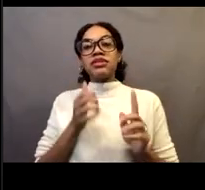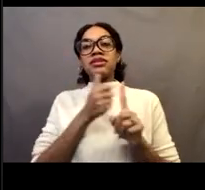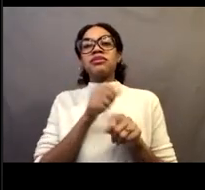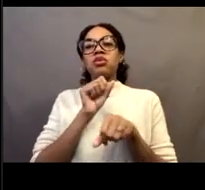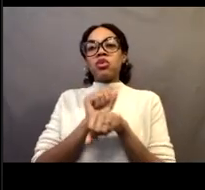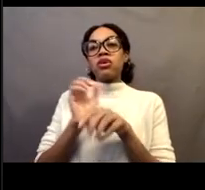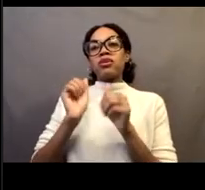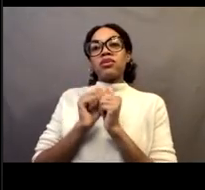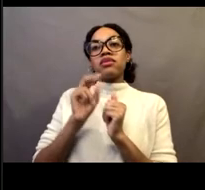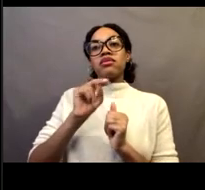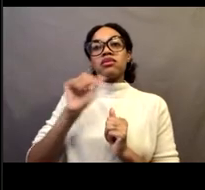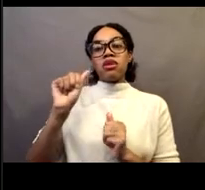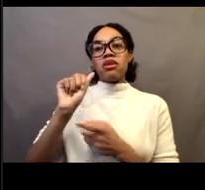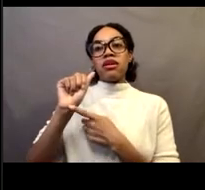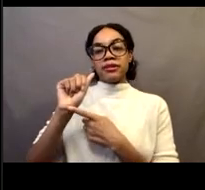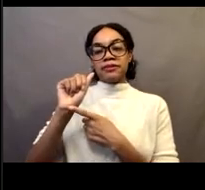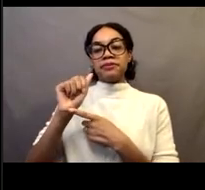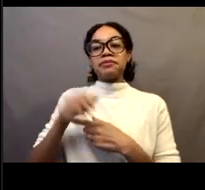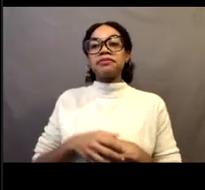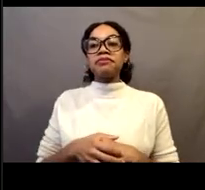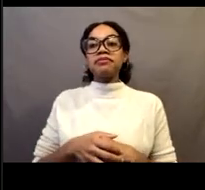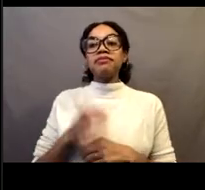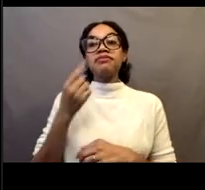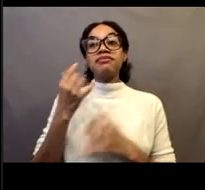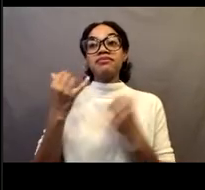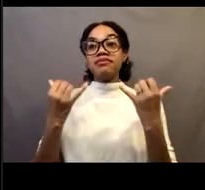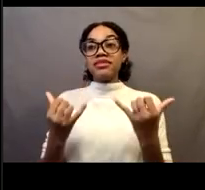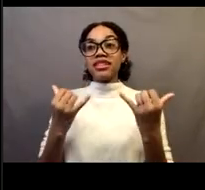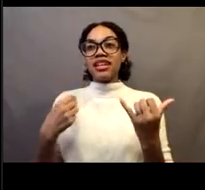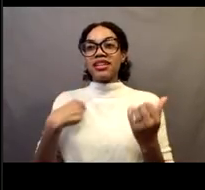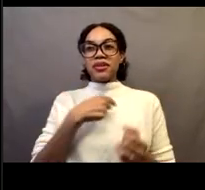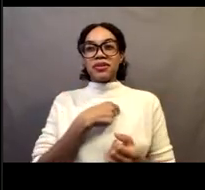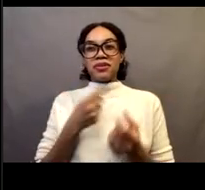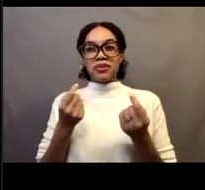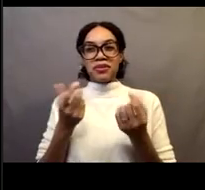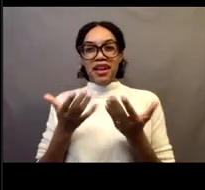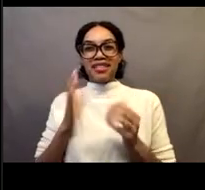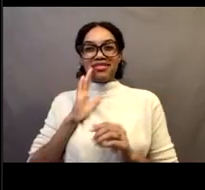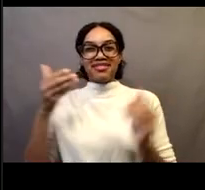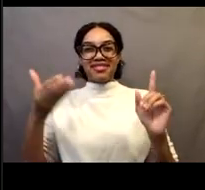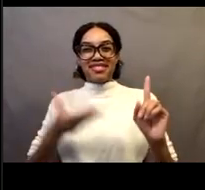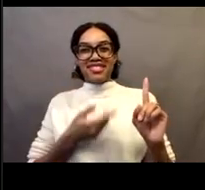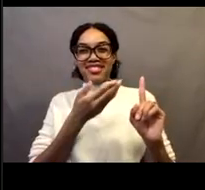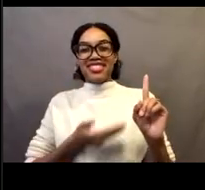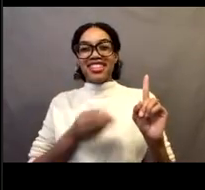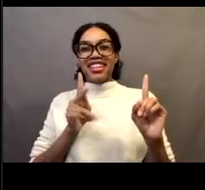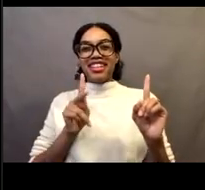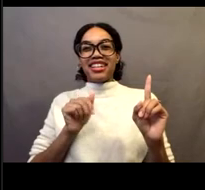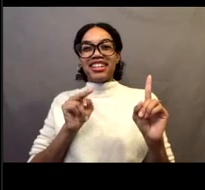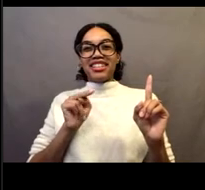and Atmospheric Administration. Now, today, I'm going to be introducing you to my friend, Kanesa Duncan Seraphin, who works